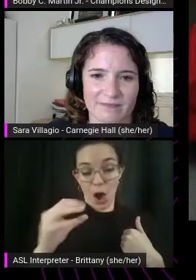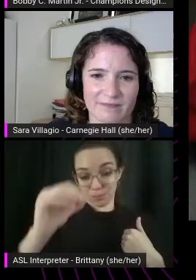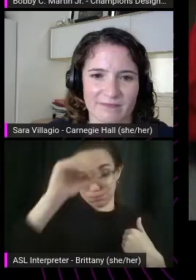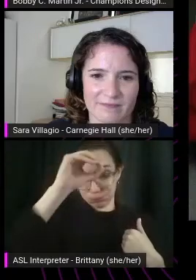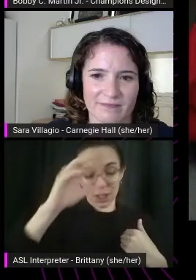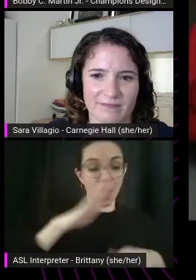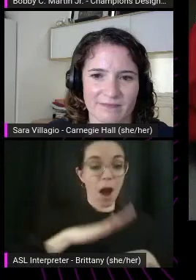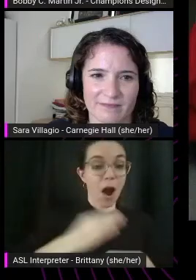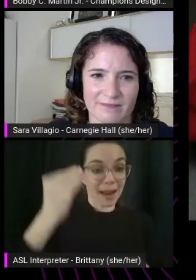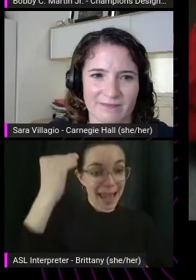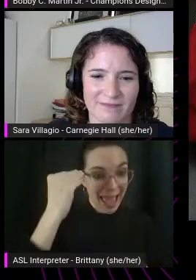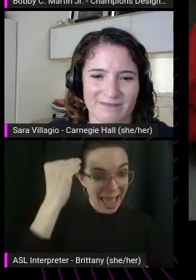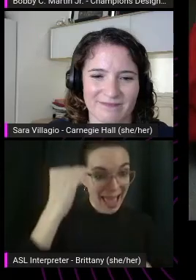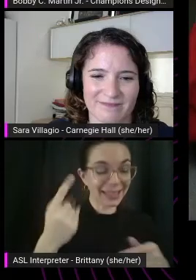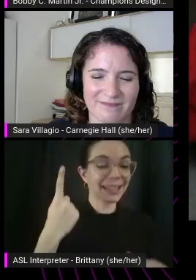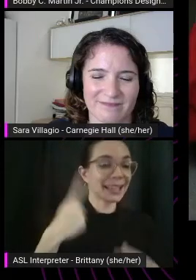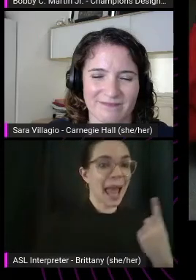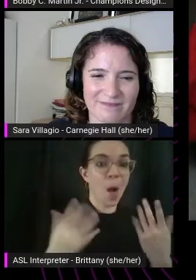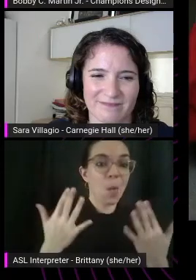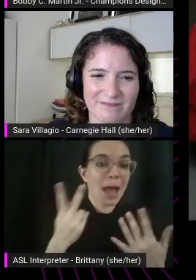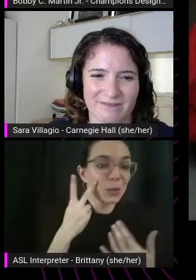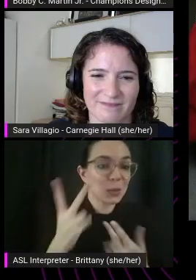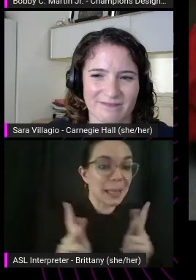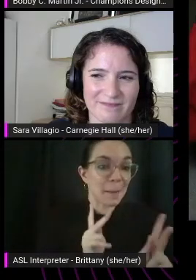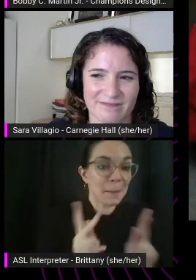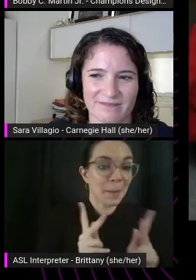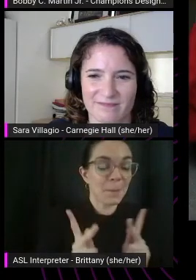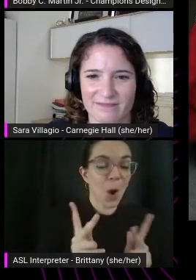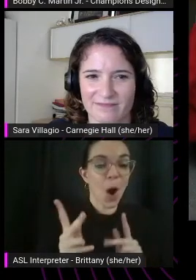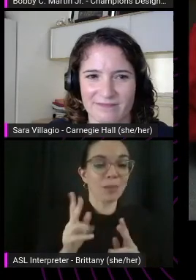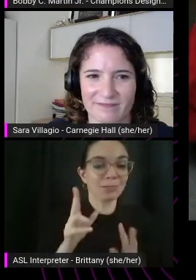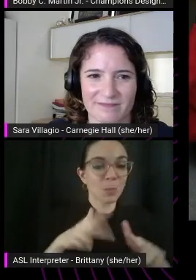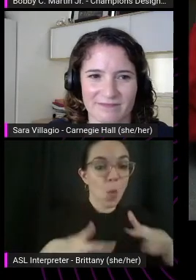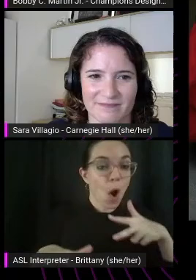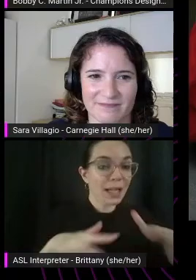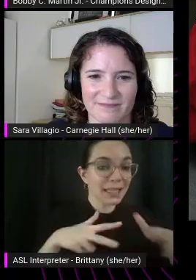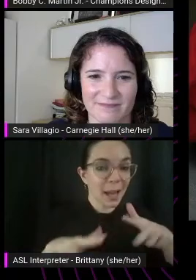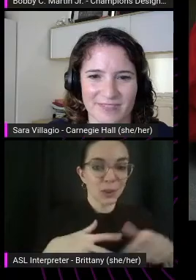Or I can't wait to see people walking down the street in the Carnegie Hall monogrammed socks.